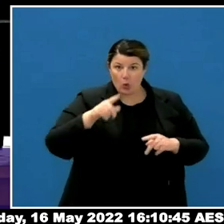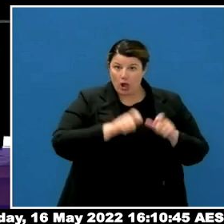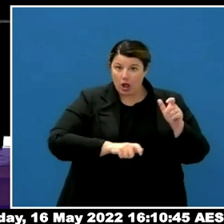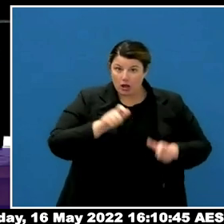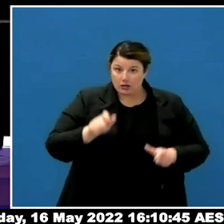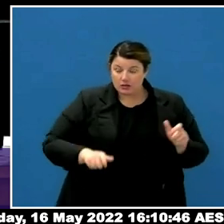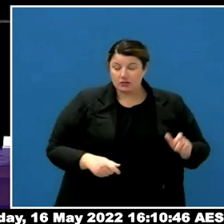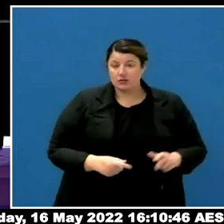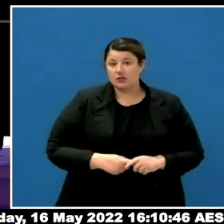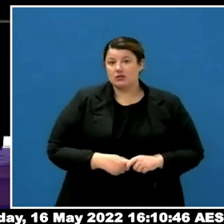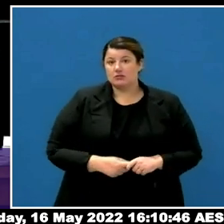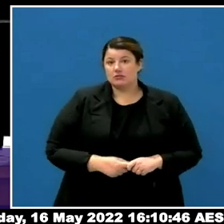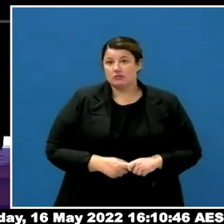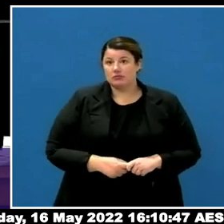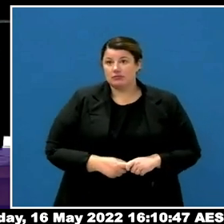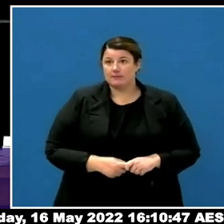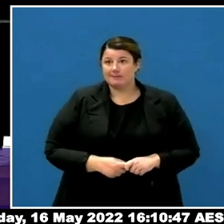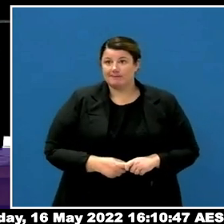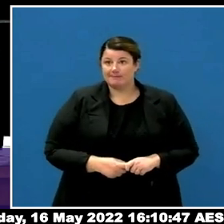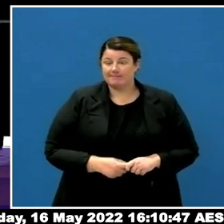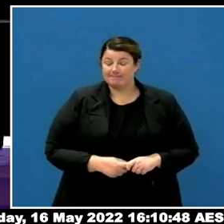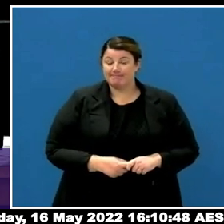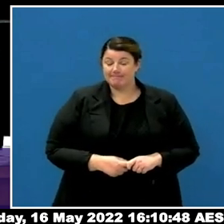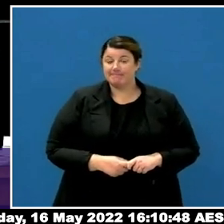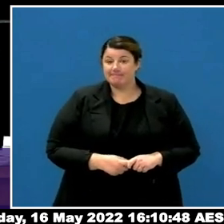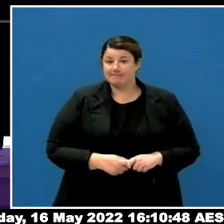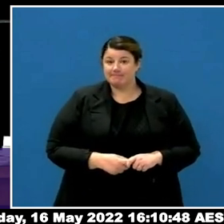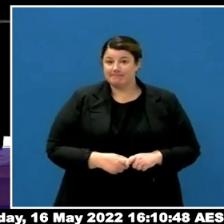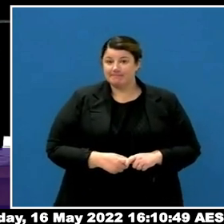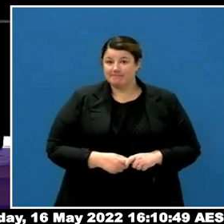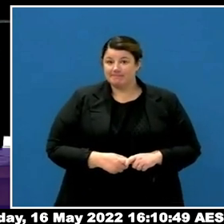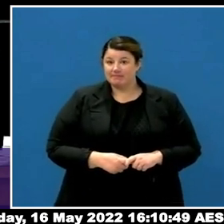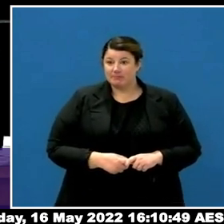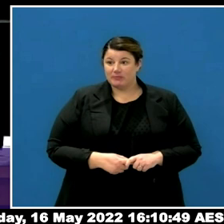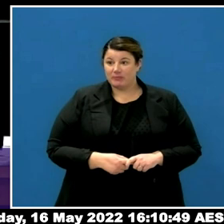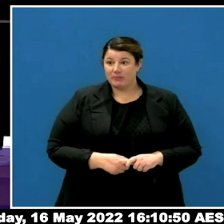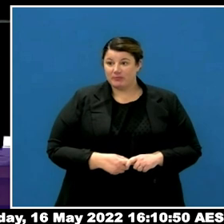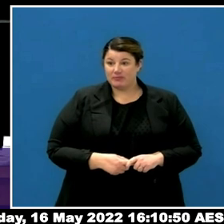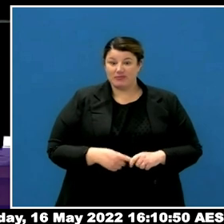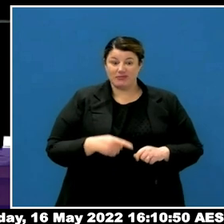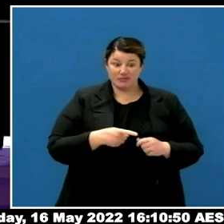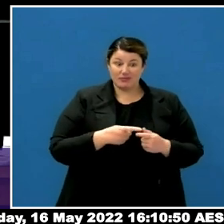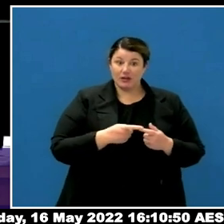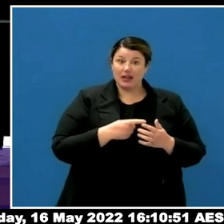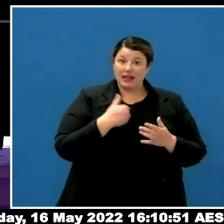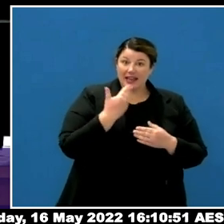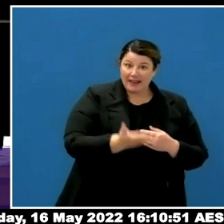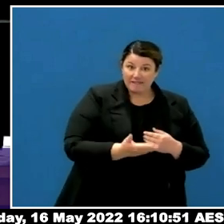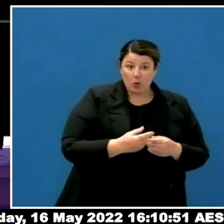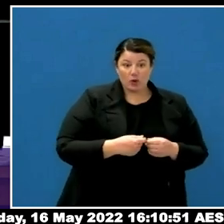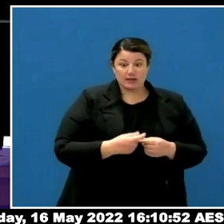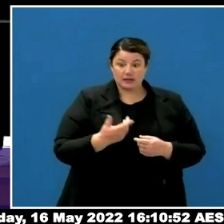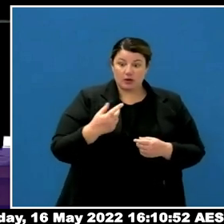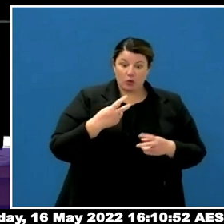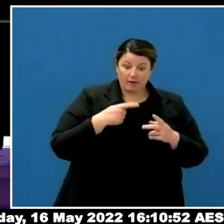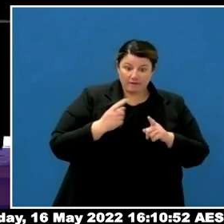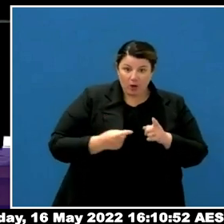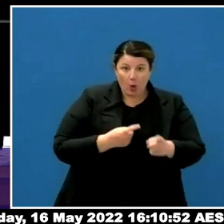Yeah, I guess the accounts receivable, accounts payable, any financial control to reporting up to head office.